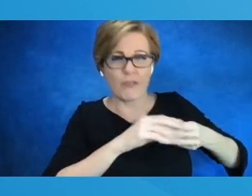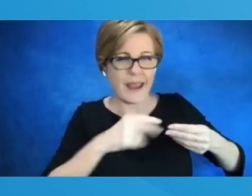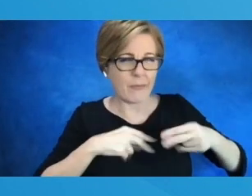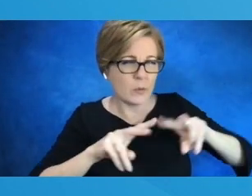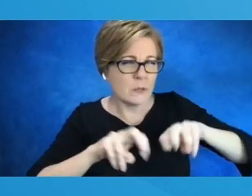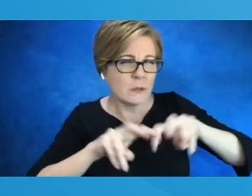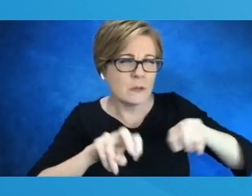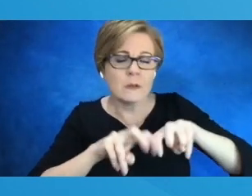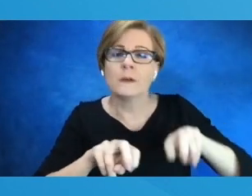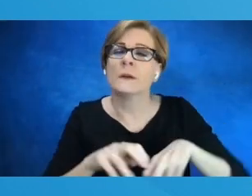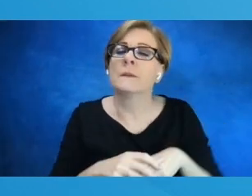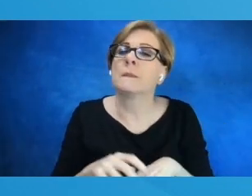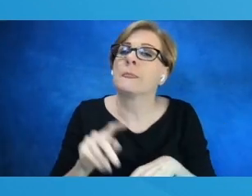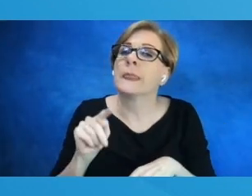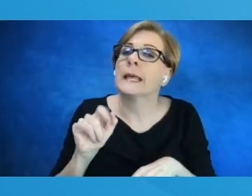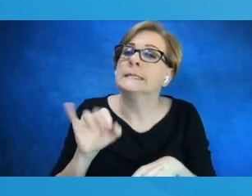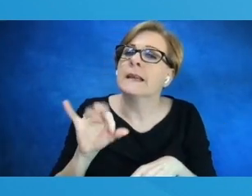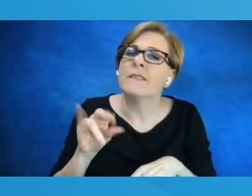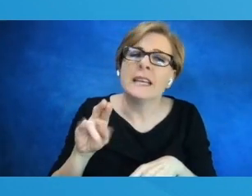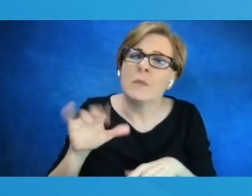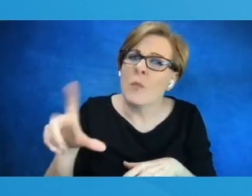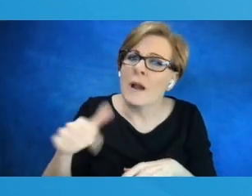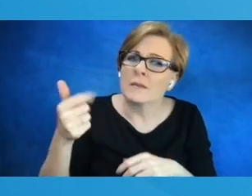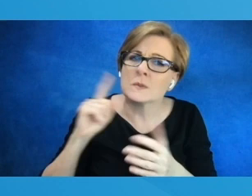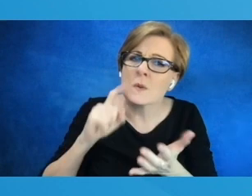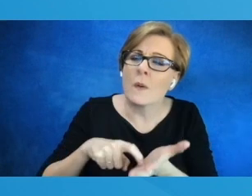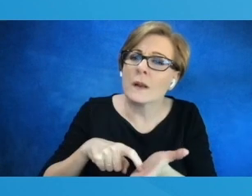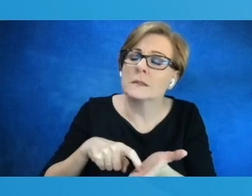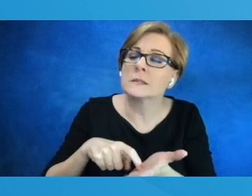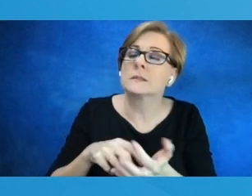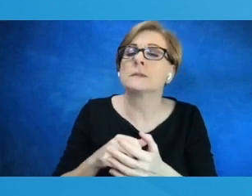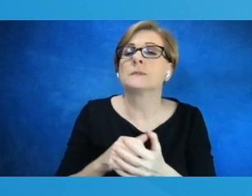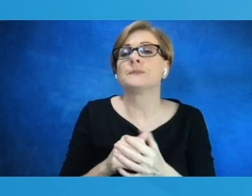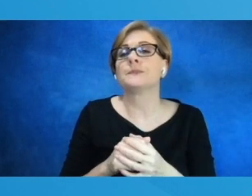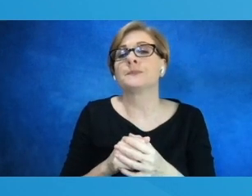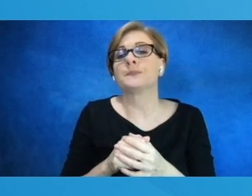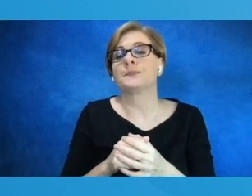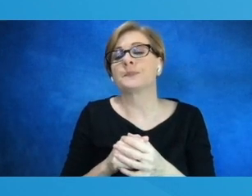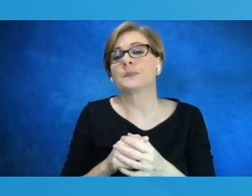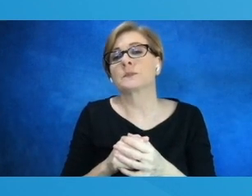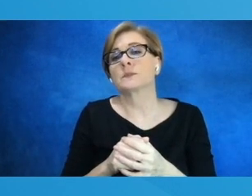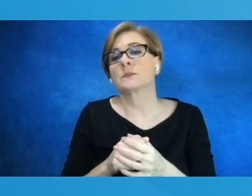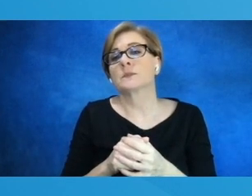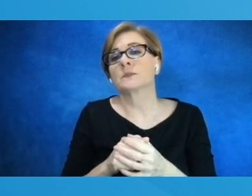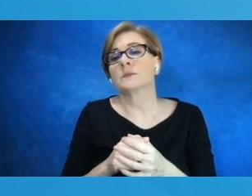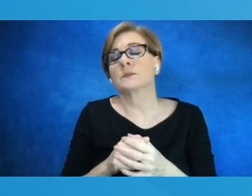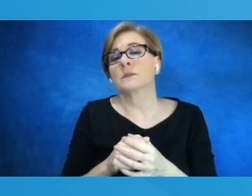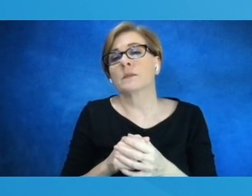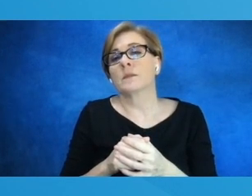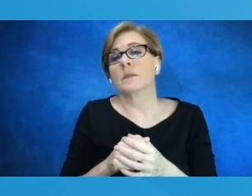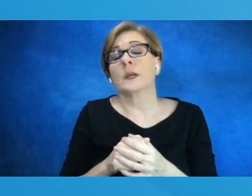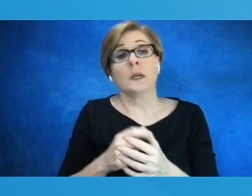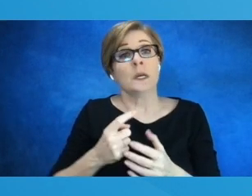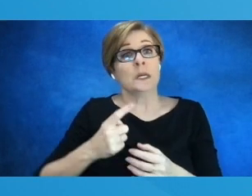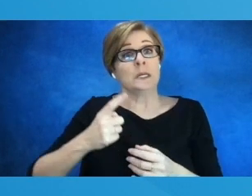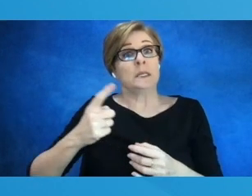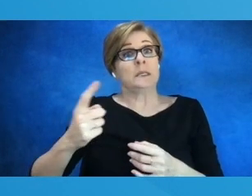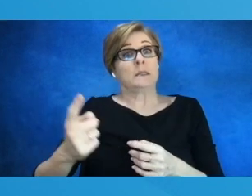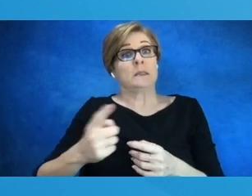I actually just wanna call out the comment about history and what once appeared clear.